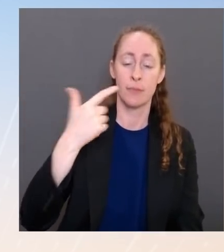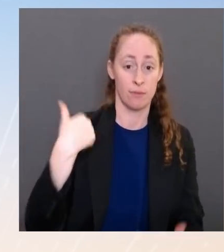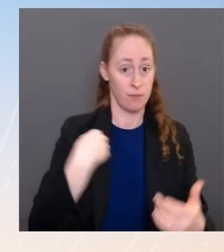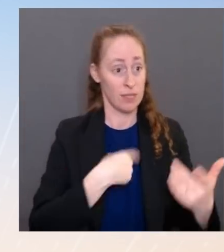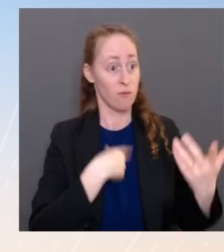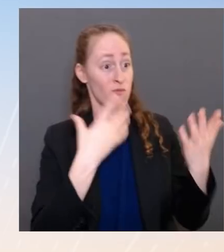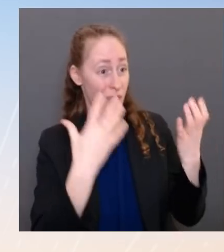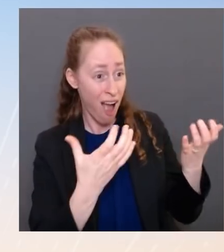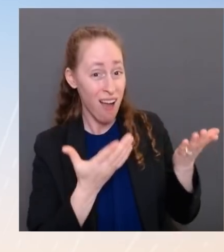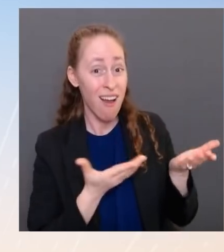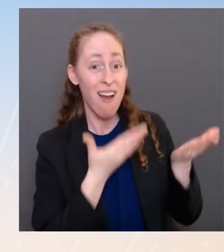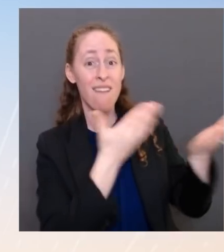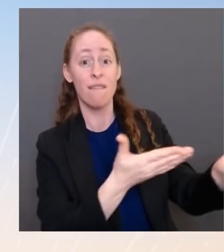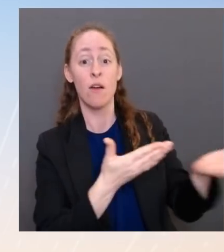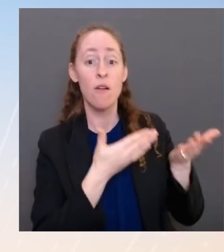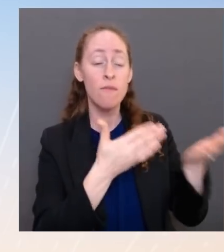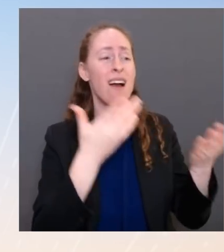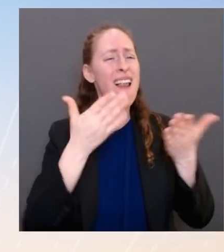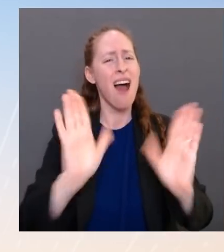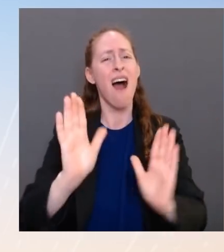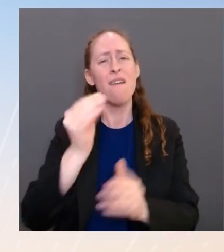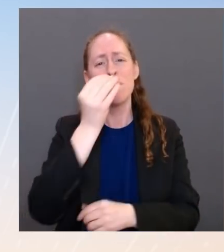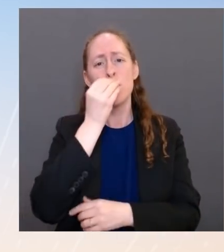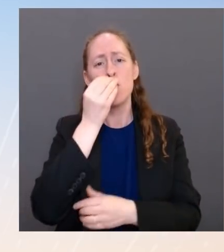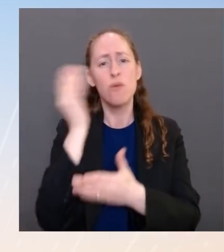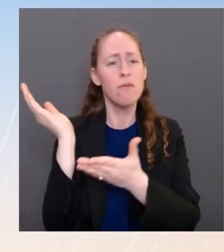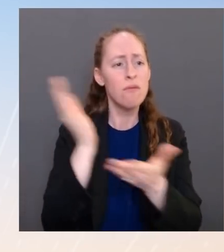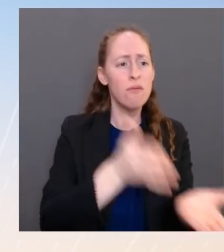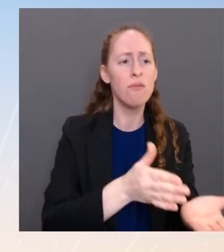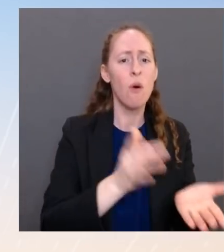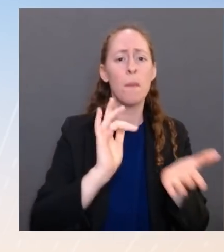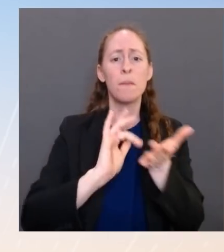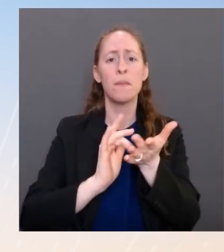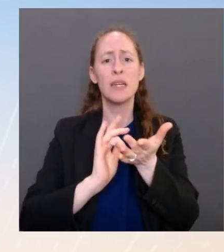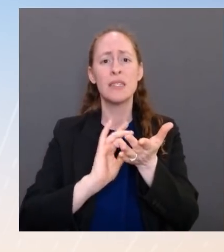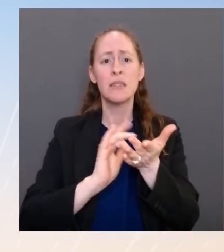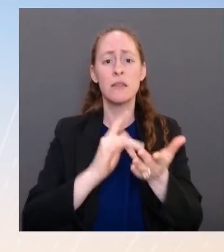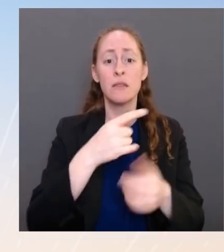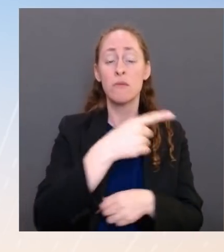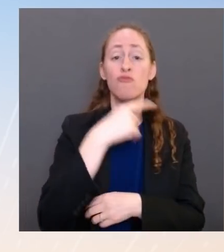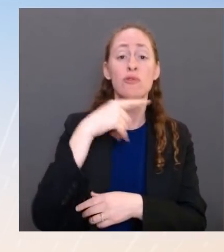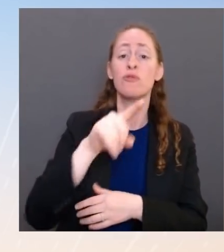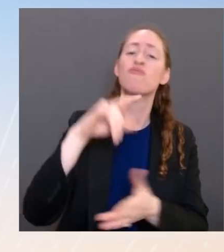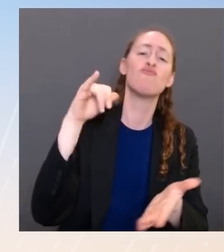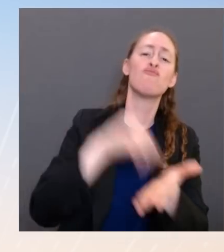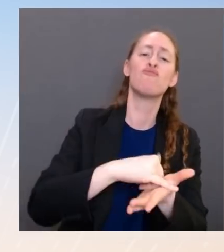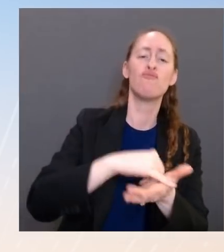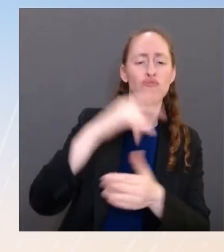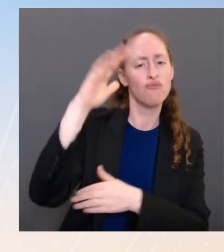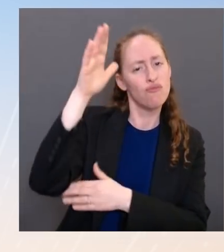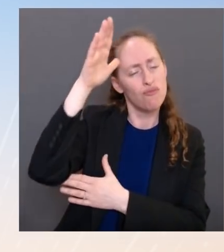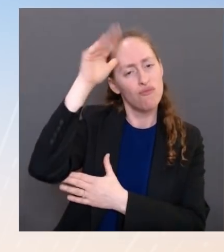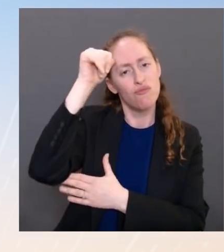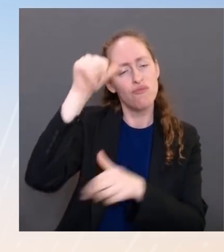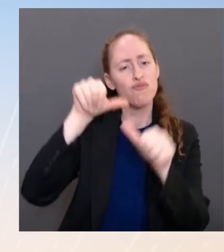which the Russians have failed to implement. What the President meant by this, and I -- and I talked to him about exactly that this morning --